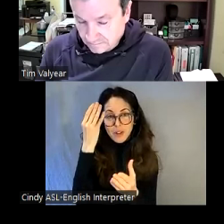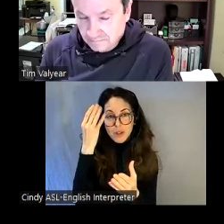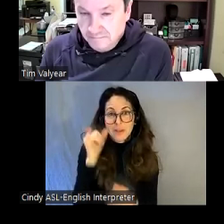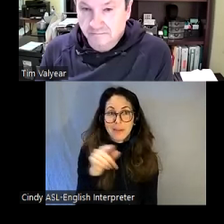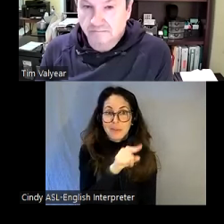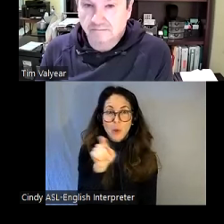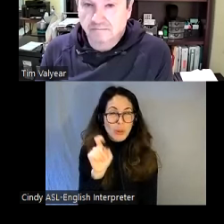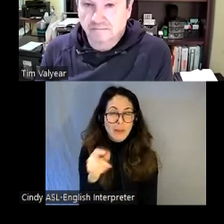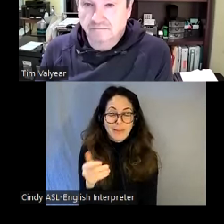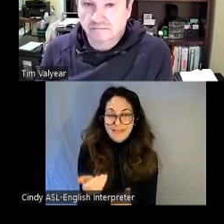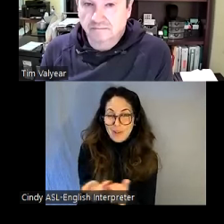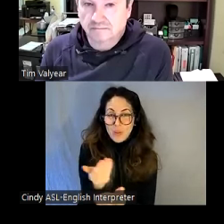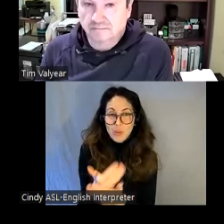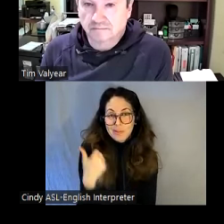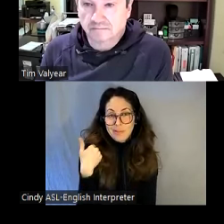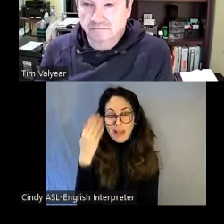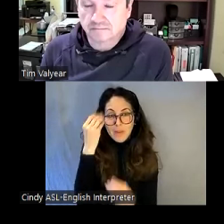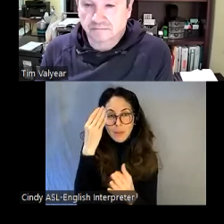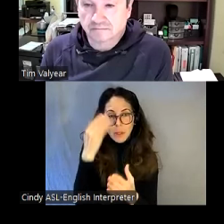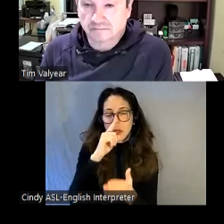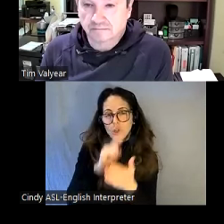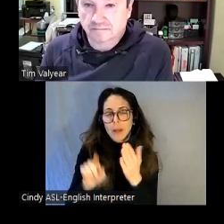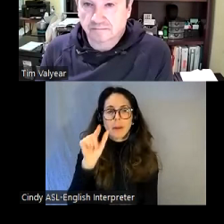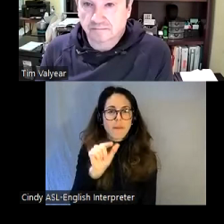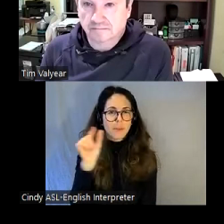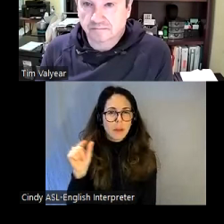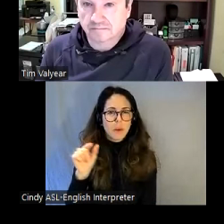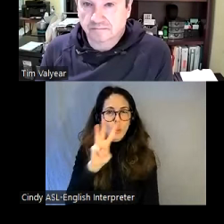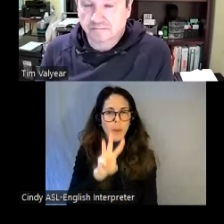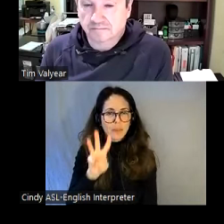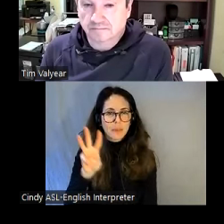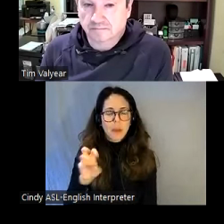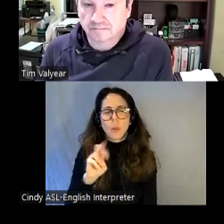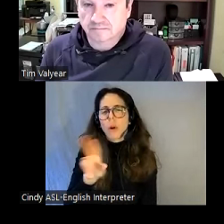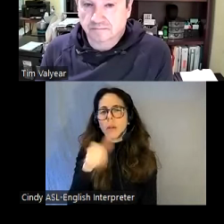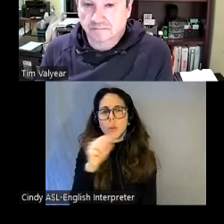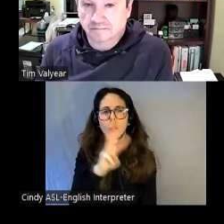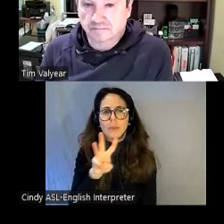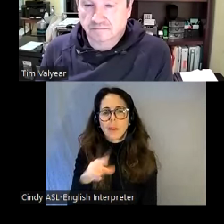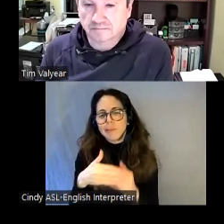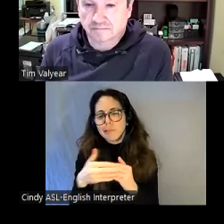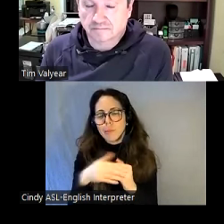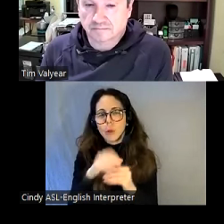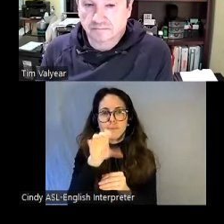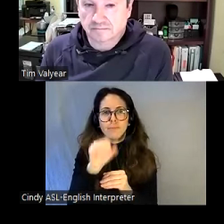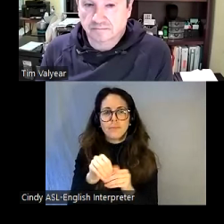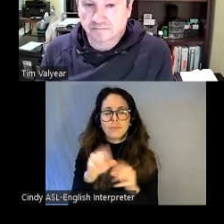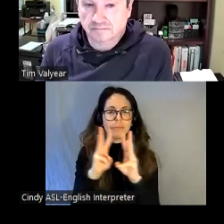possible policy and regulation changes in Ontario. For the most current information, participants should check the